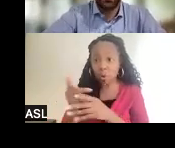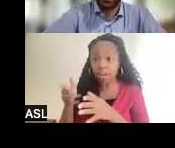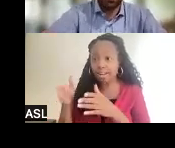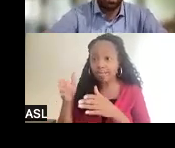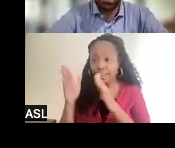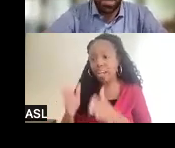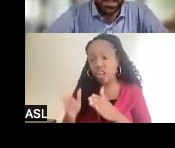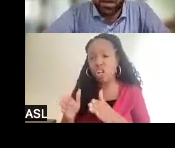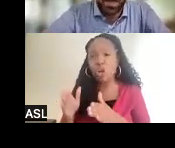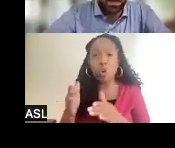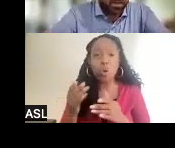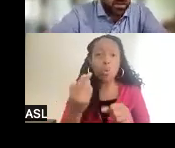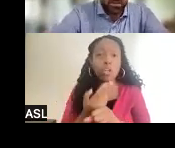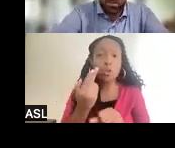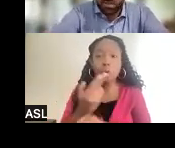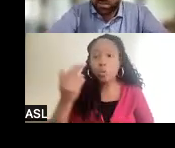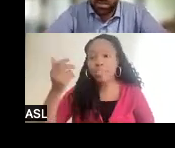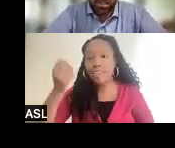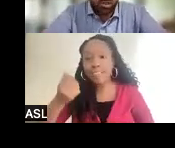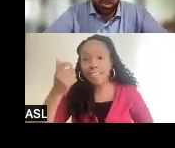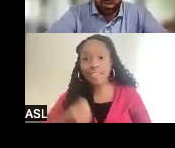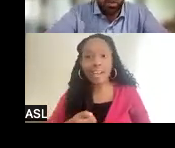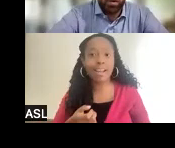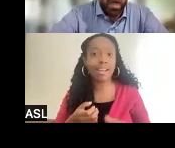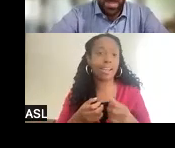use some of the Medicaid benefits if there's things that they can show you know they will